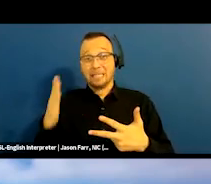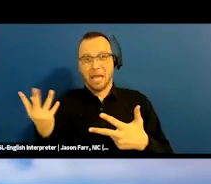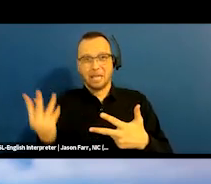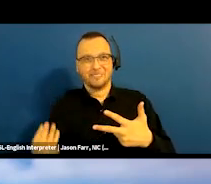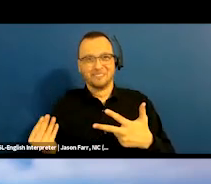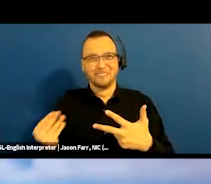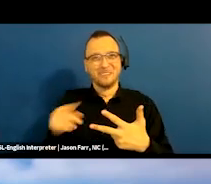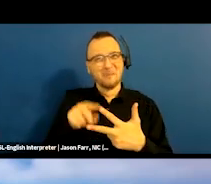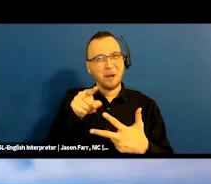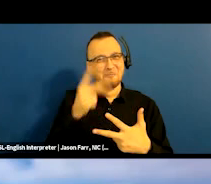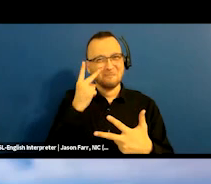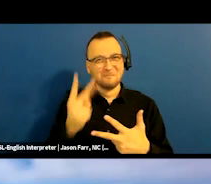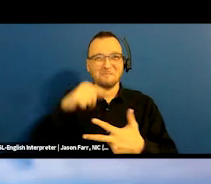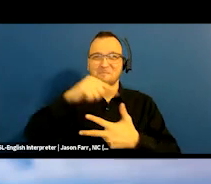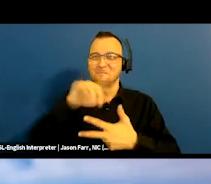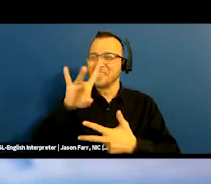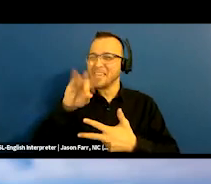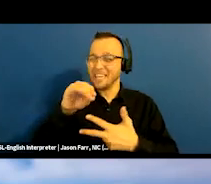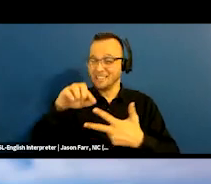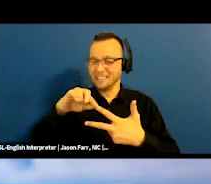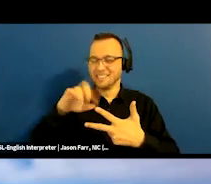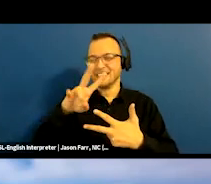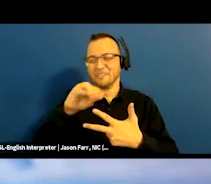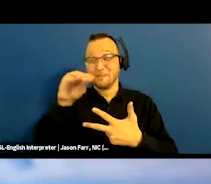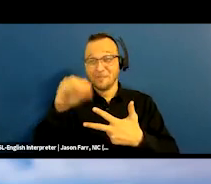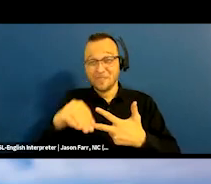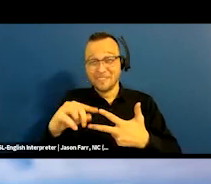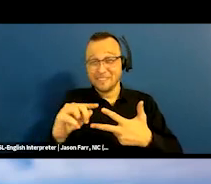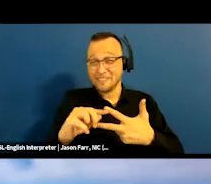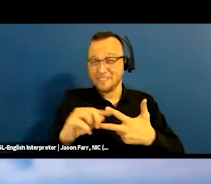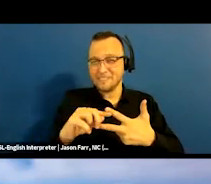and one, perfect. We hit the 80% again.